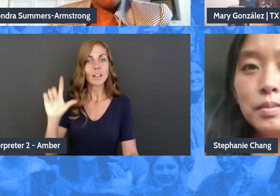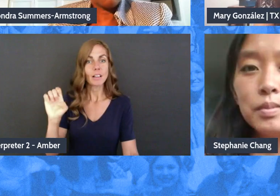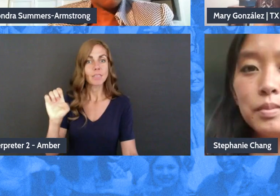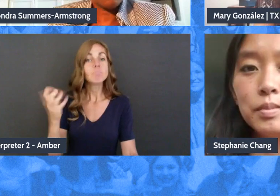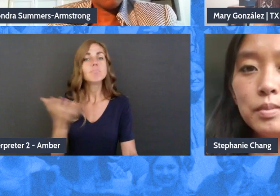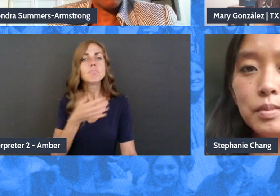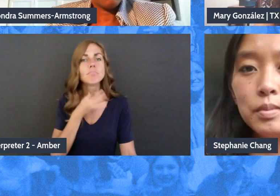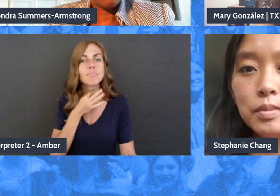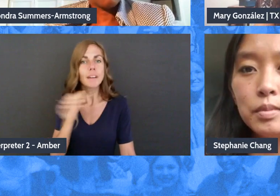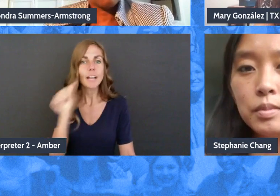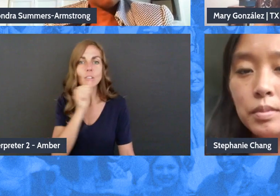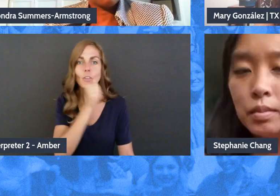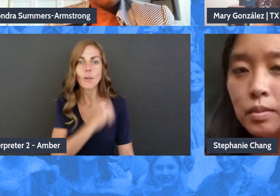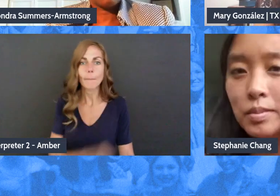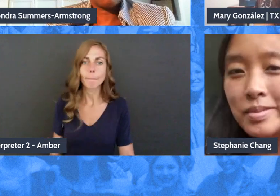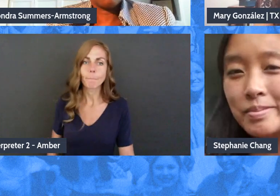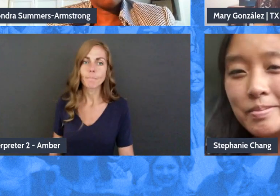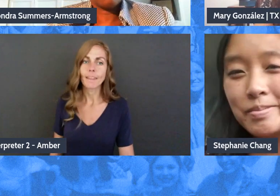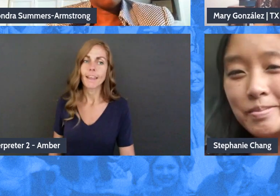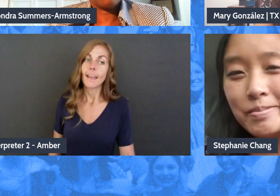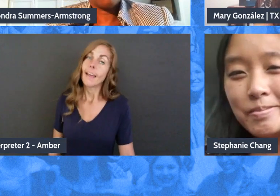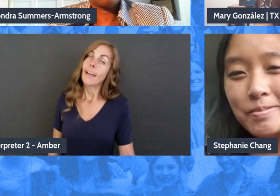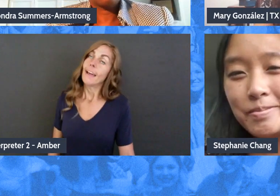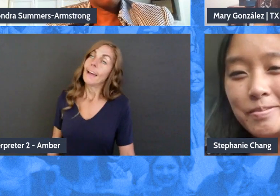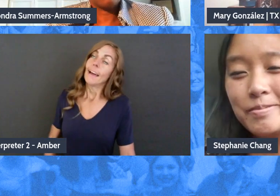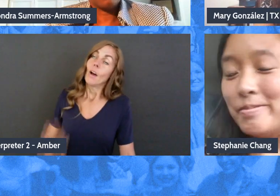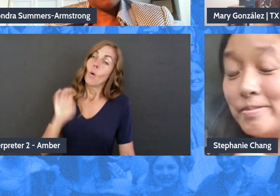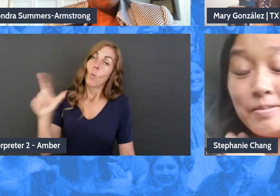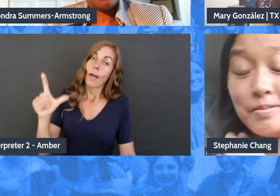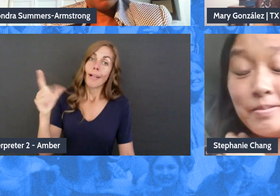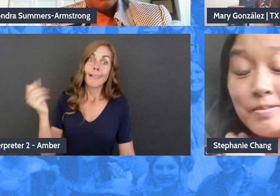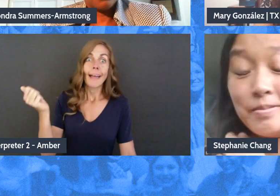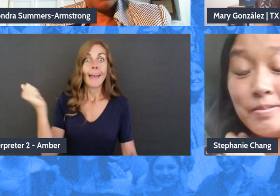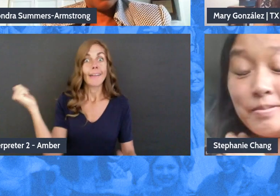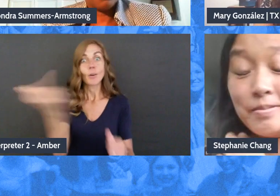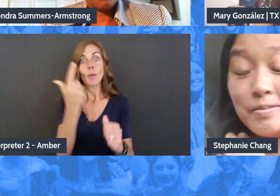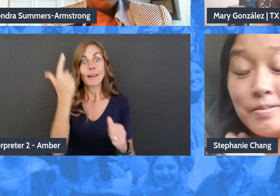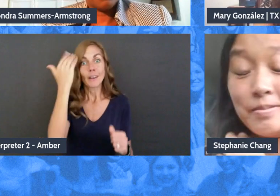Well, everybody knows that Arizona has been home